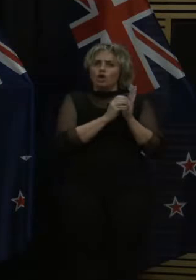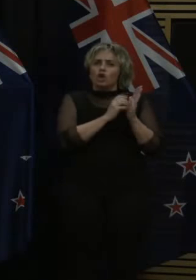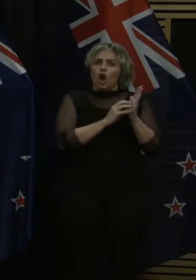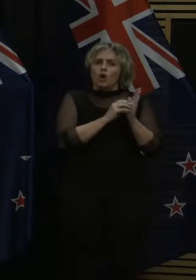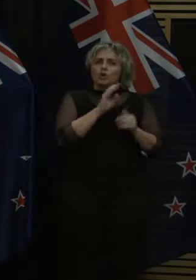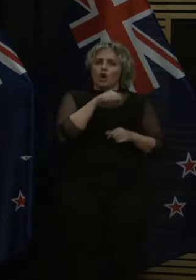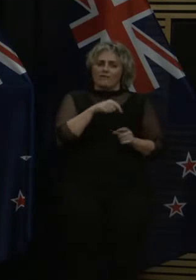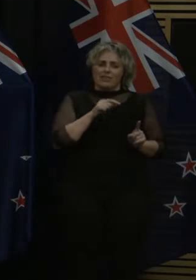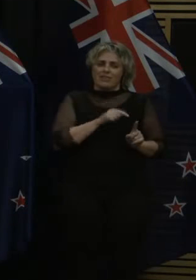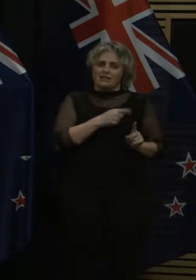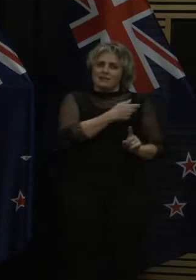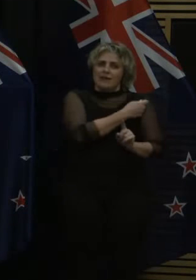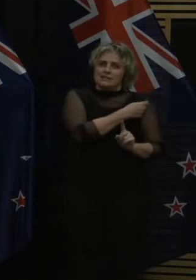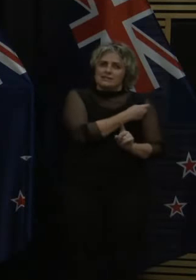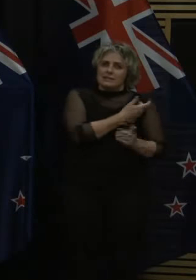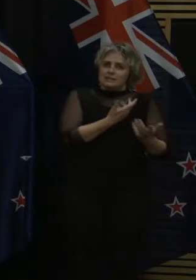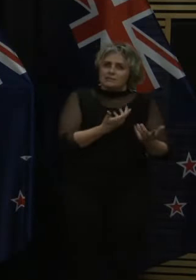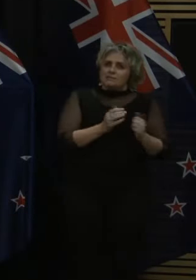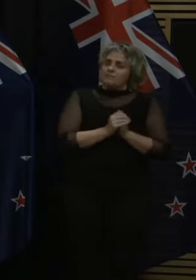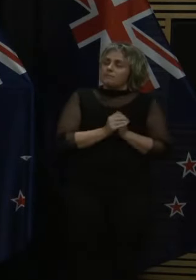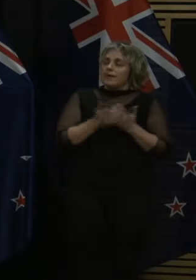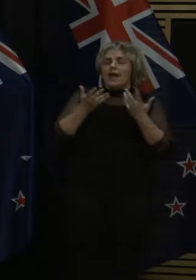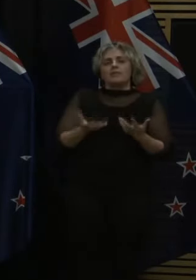We'll need to be checked against the government form of